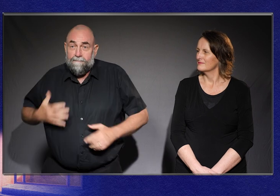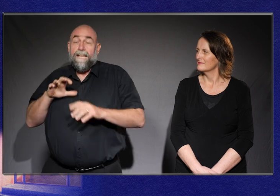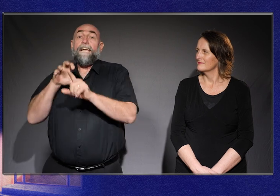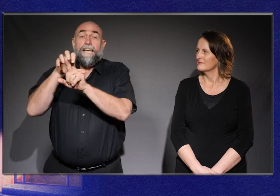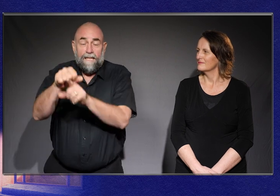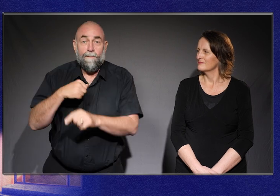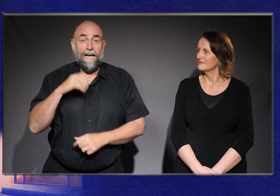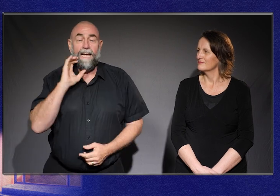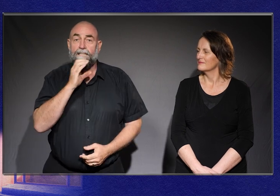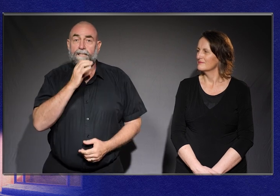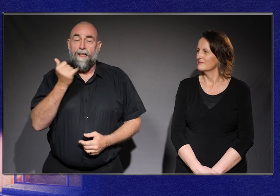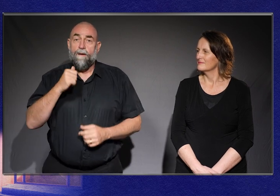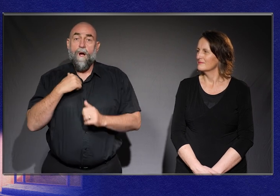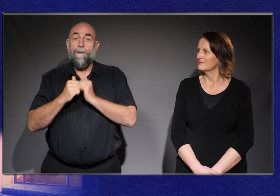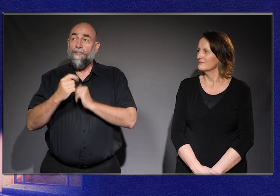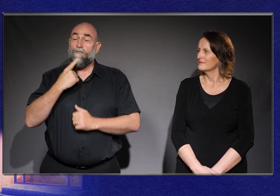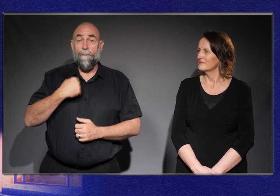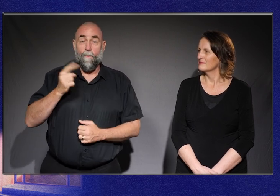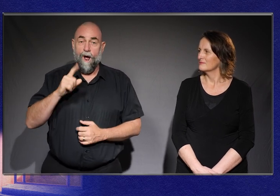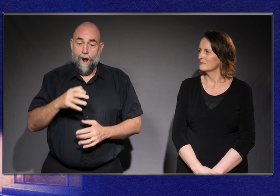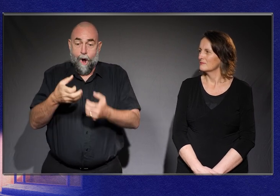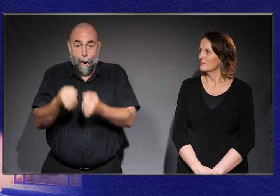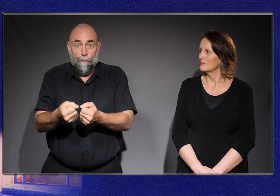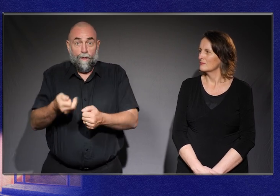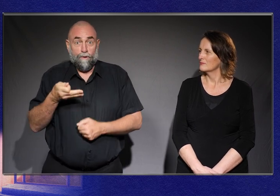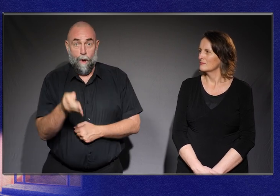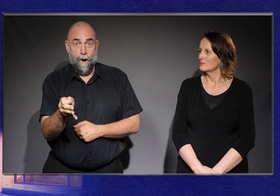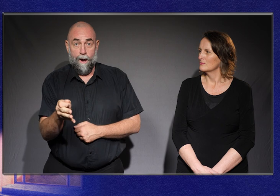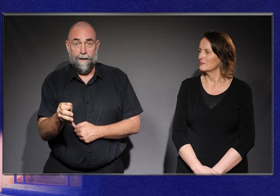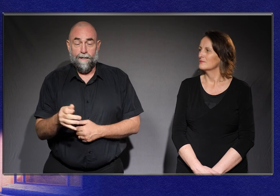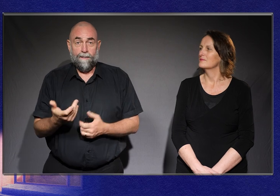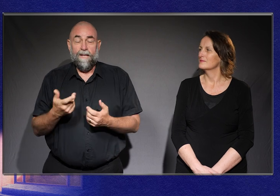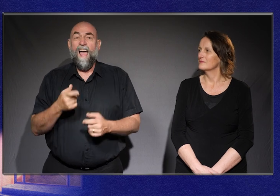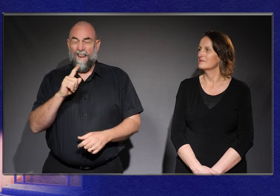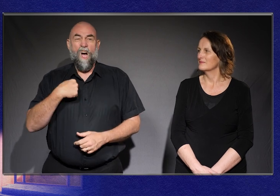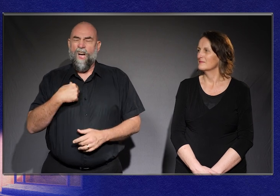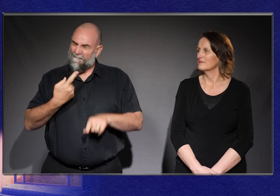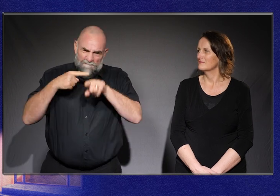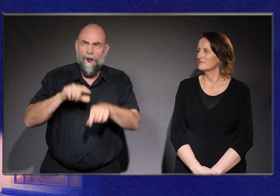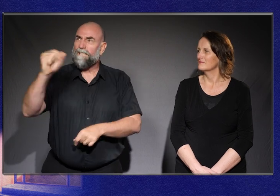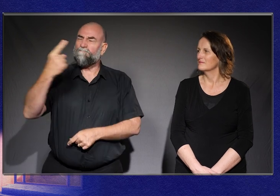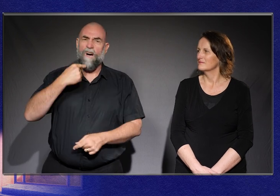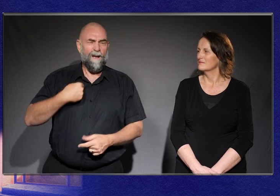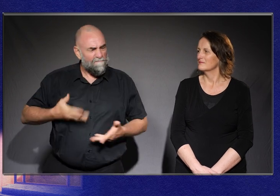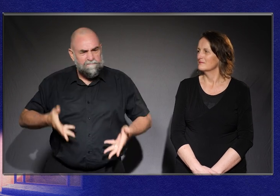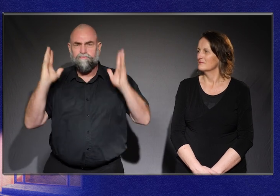And he told me it was my job to hold onto the dogs. And that’s exactly what I did.